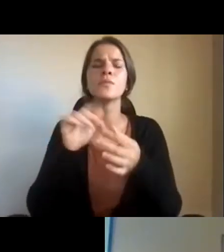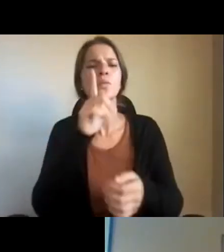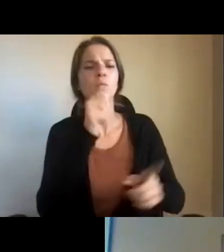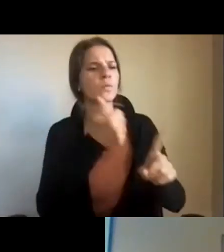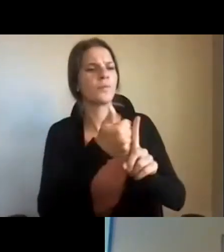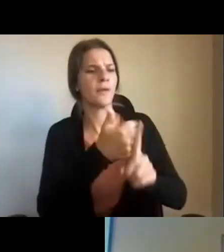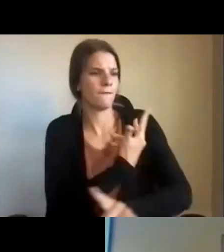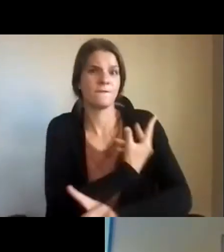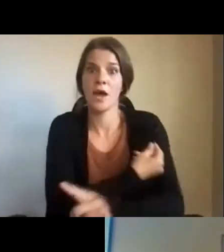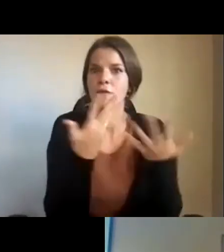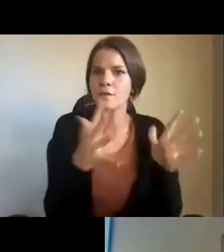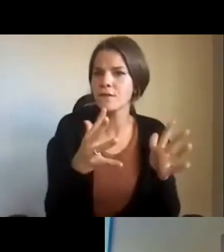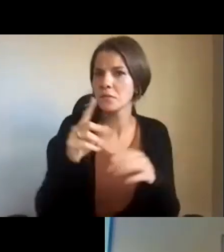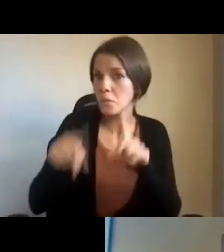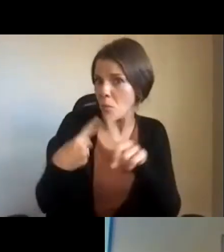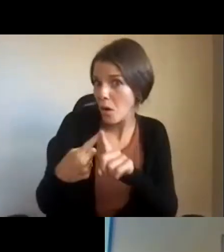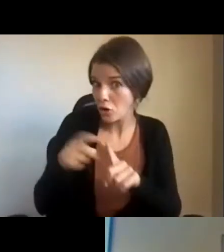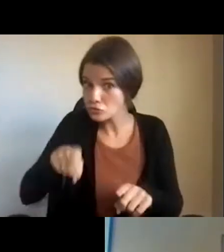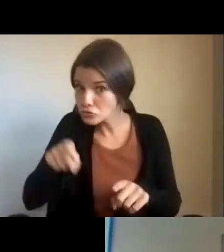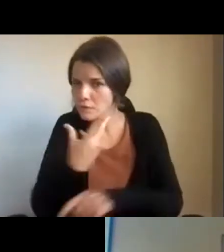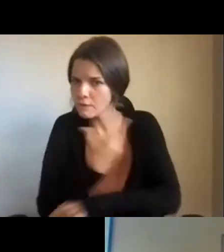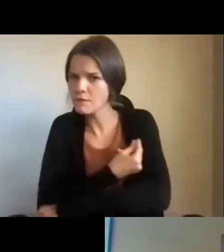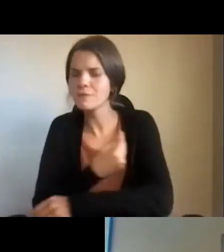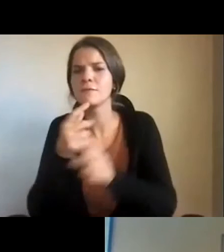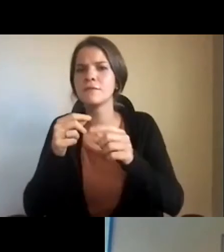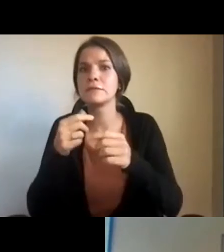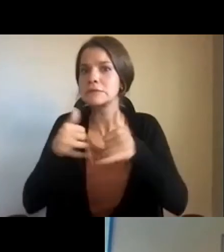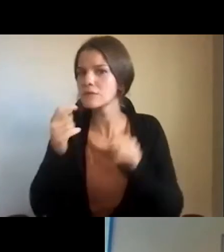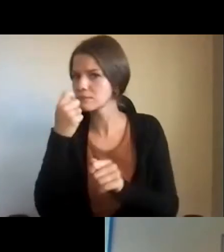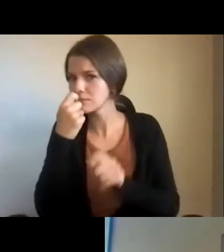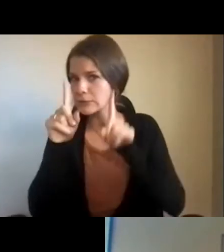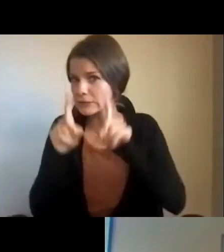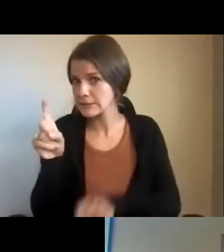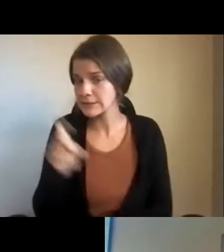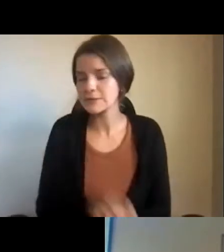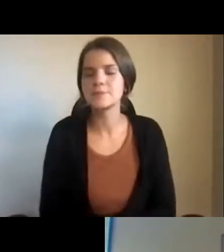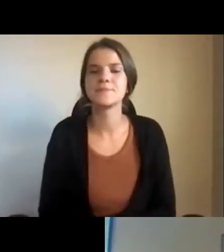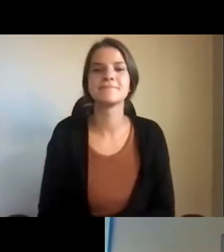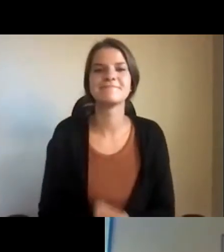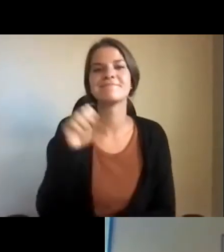if when should they get tested?". Right so you know as we talked about a breakthrough infection is